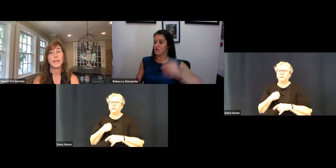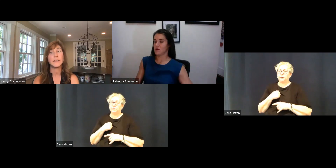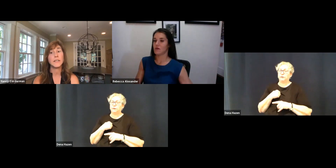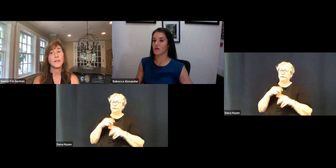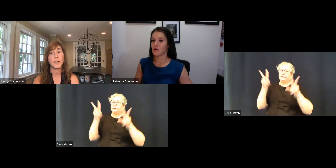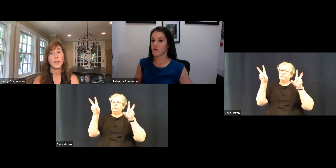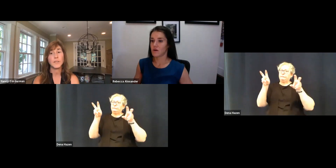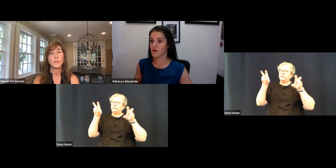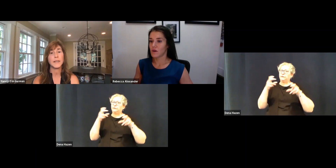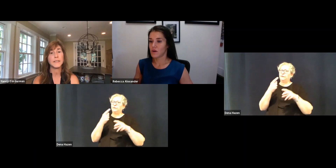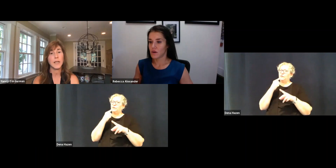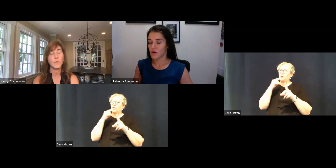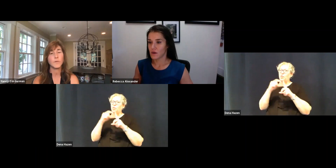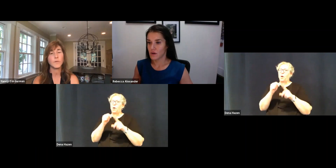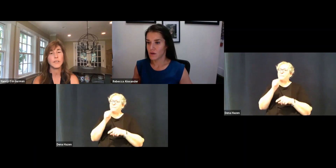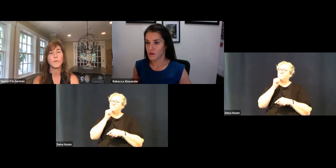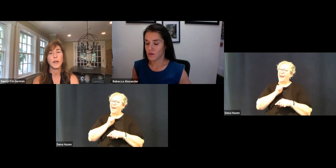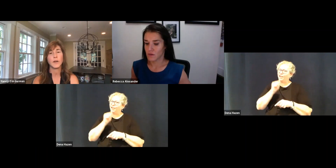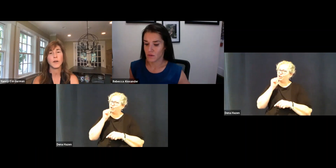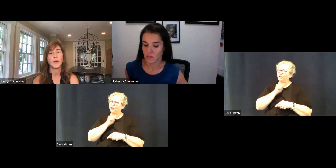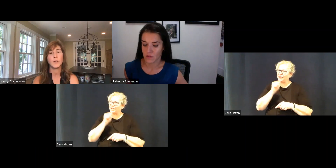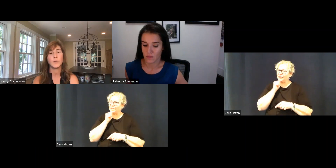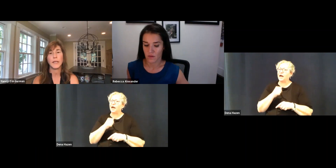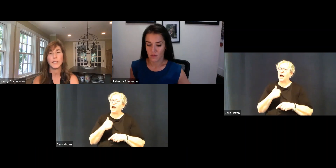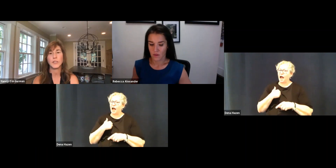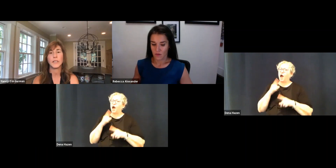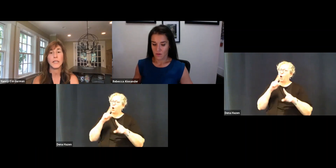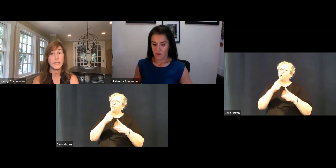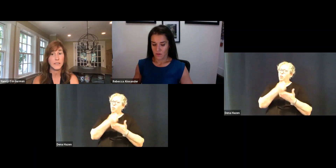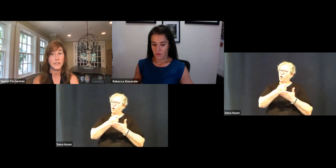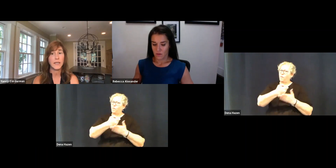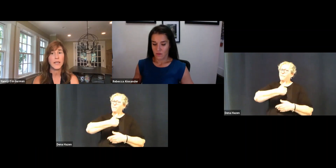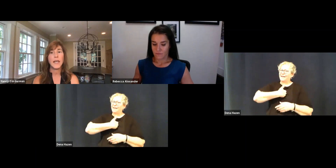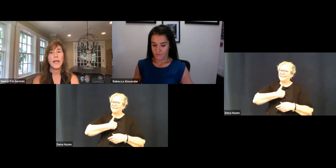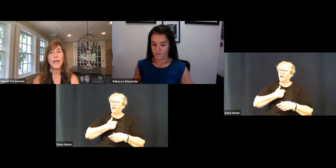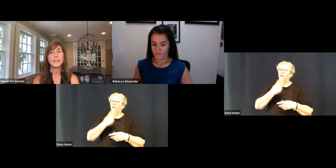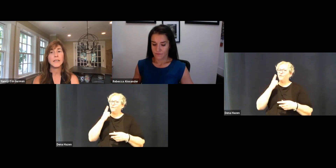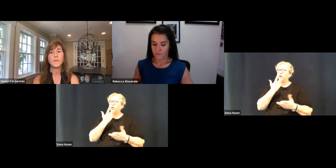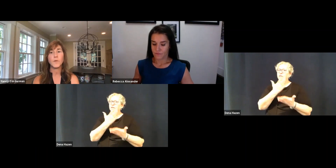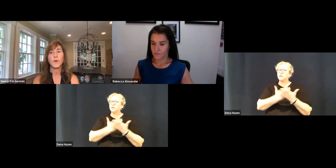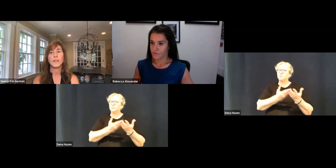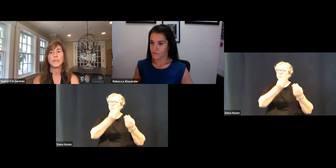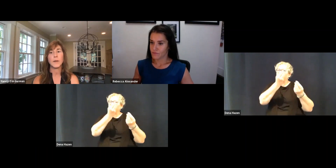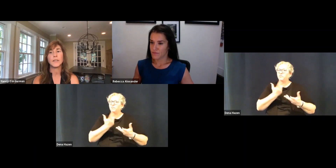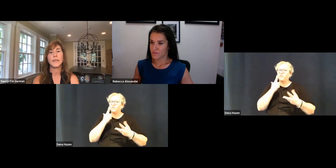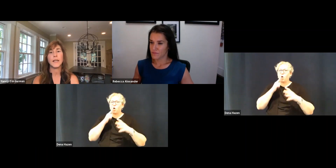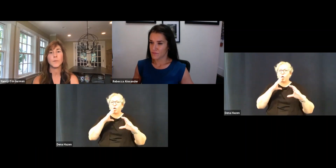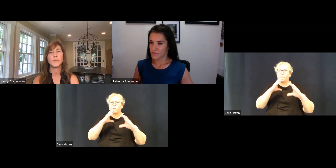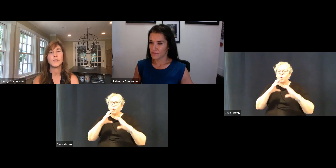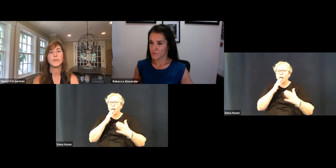I see a therapist myself for self-care and communication hints. Asking for and accepting help seems